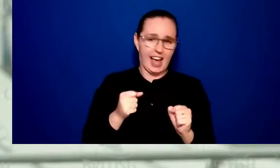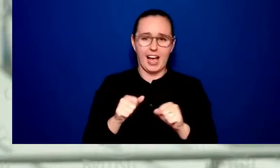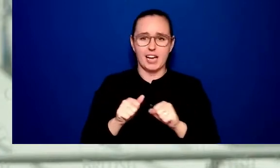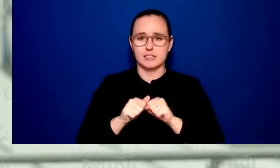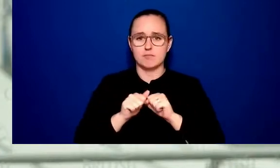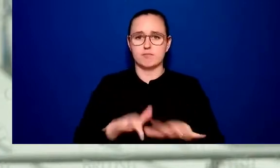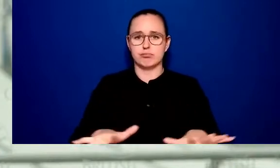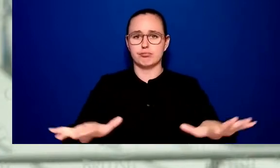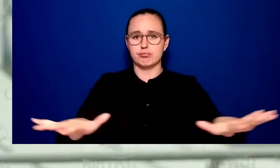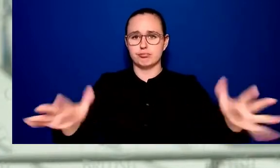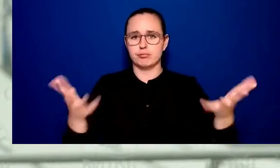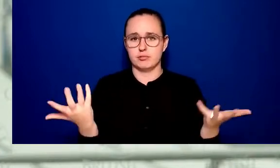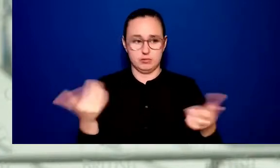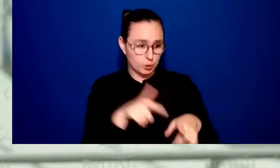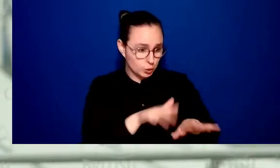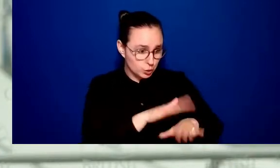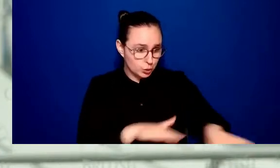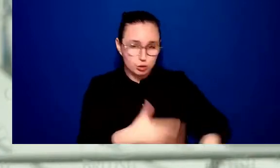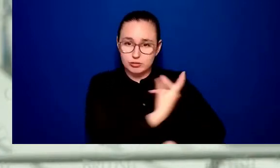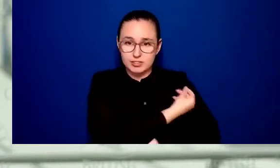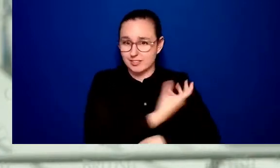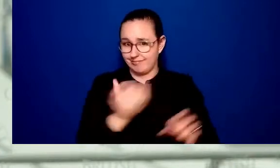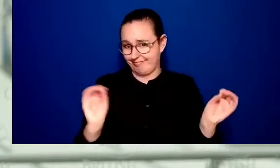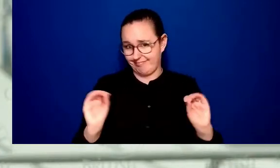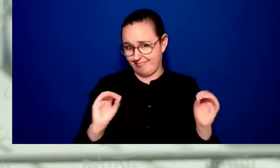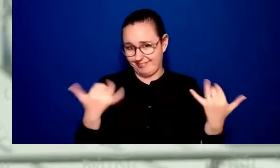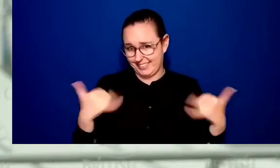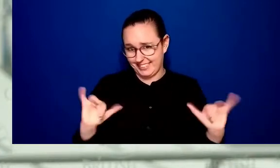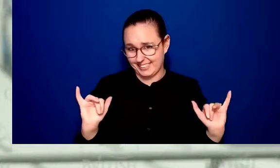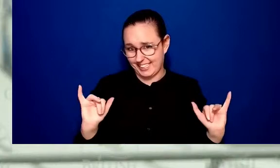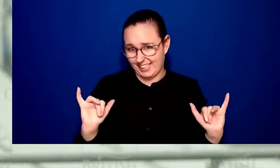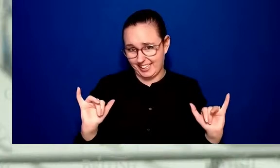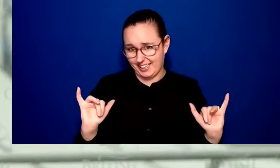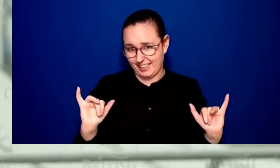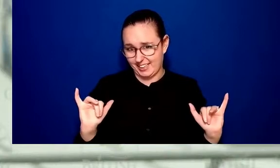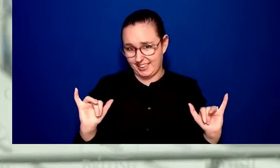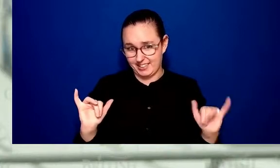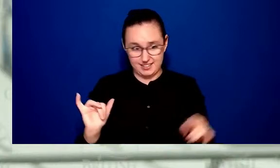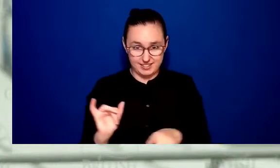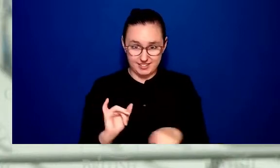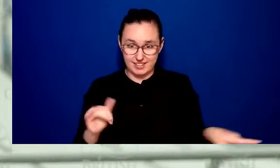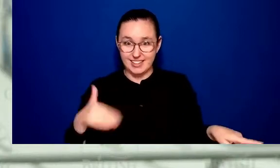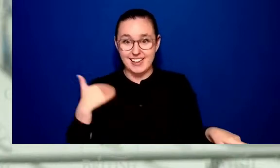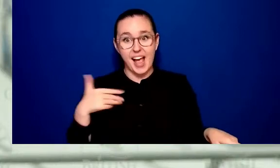Children, particularly that age group that enjoys going out in